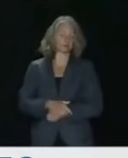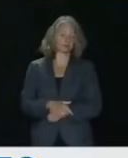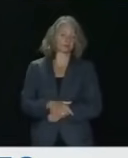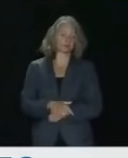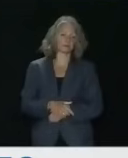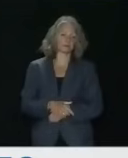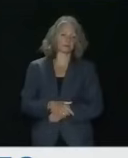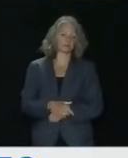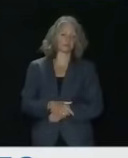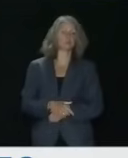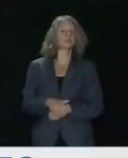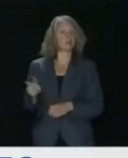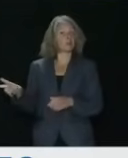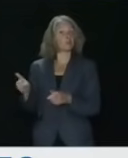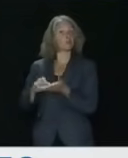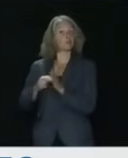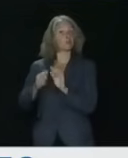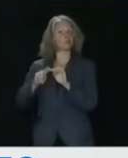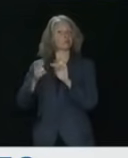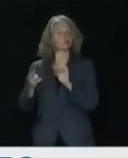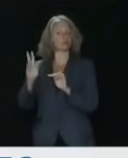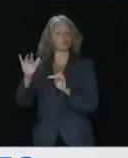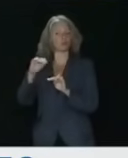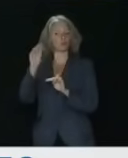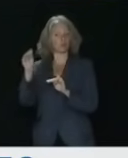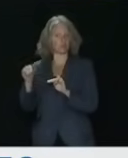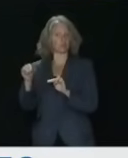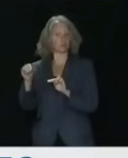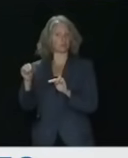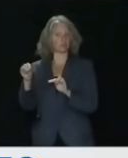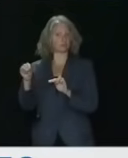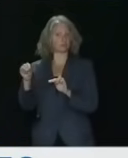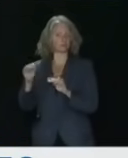PER DAY.